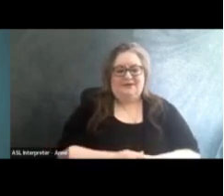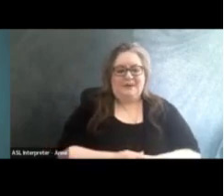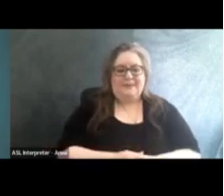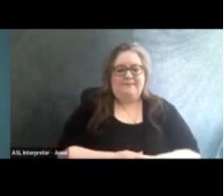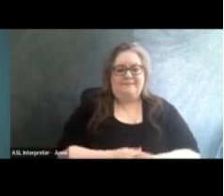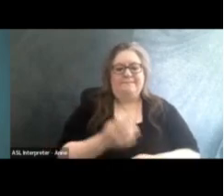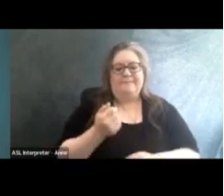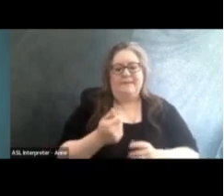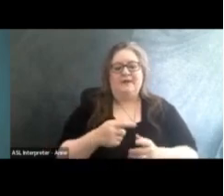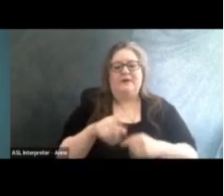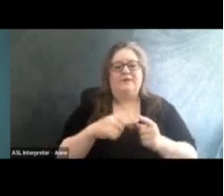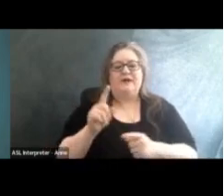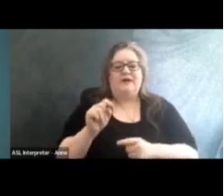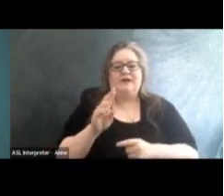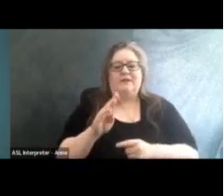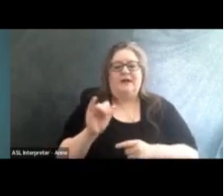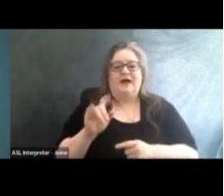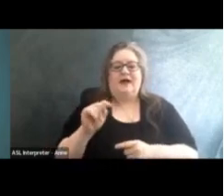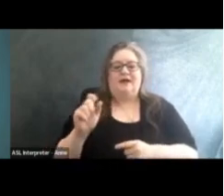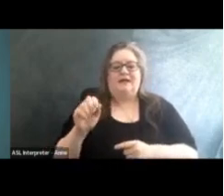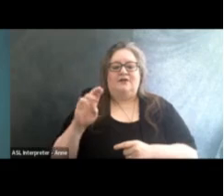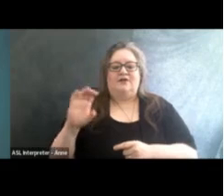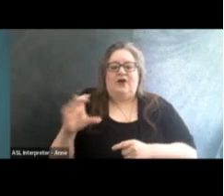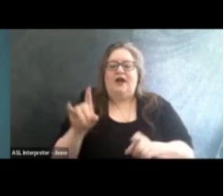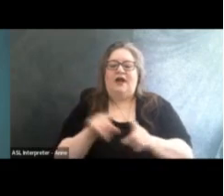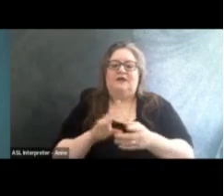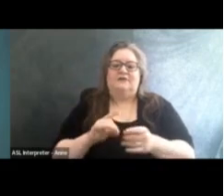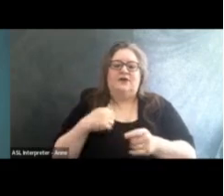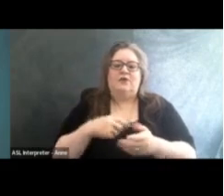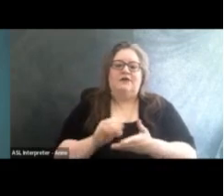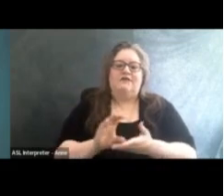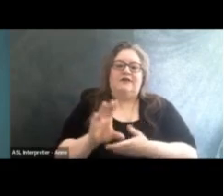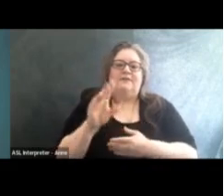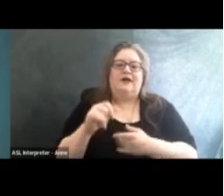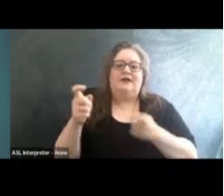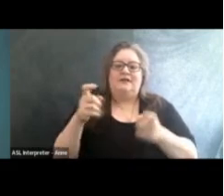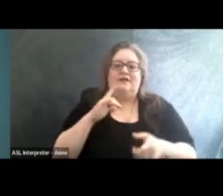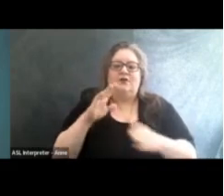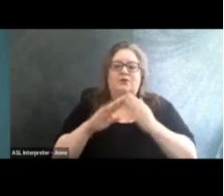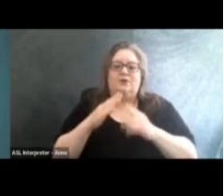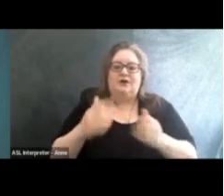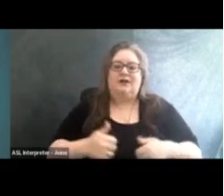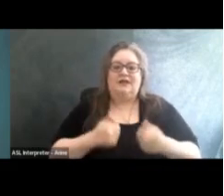about the TBI TARC we, as I noted, we're funded by the Administration for Community Living, and we help the TBI